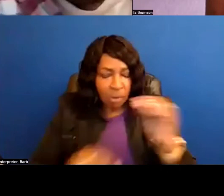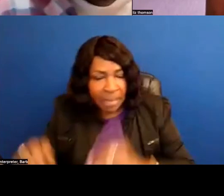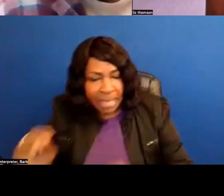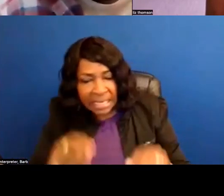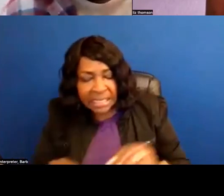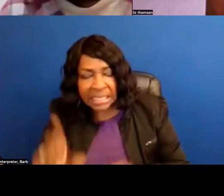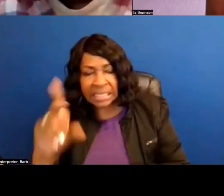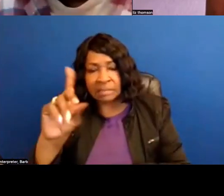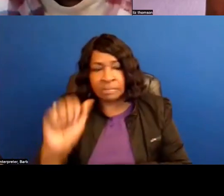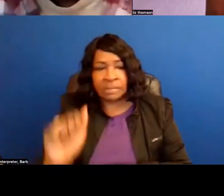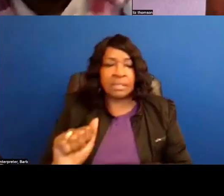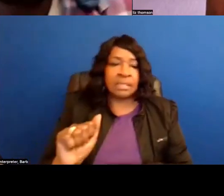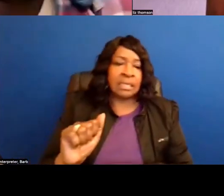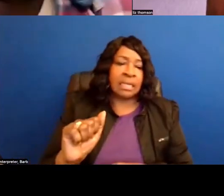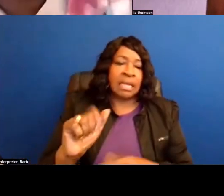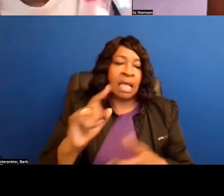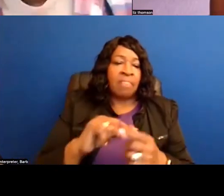then I would've recruited more.